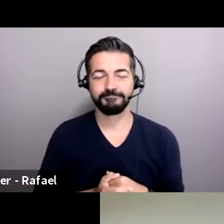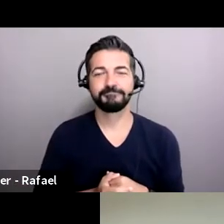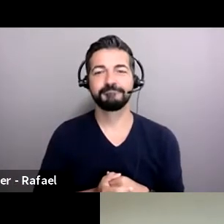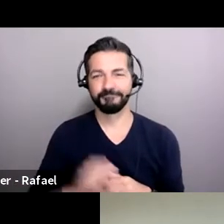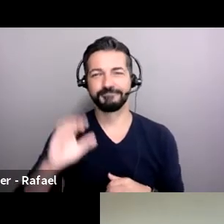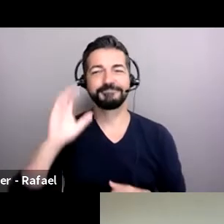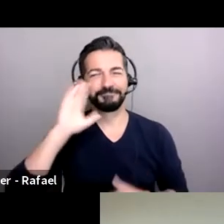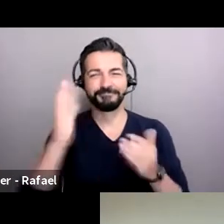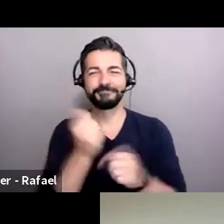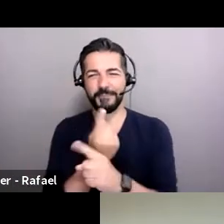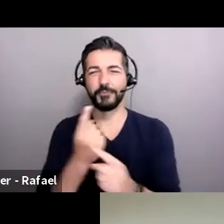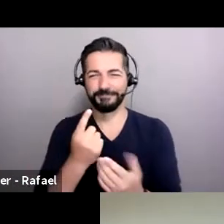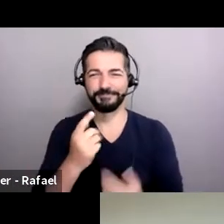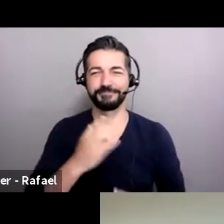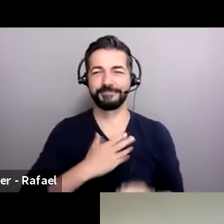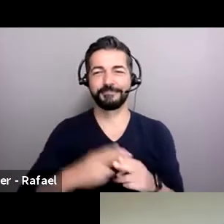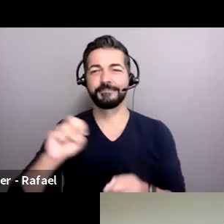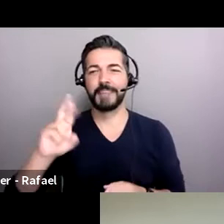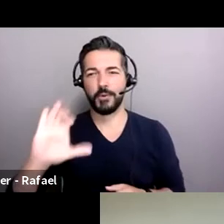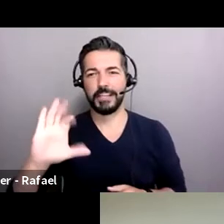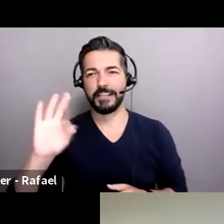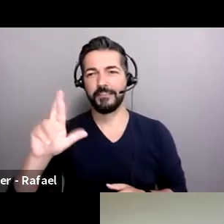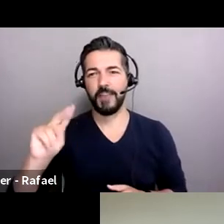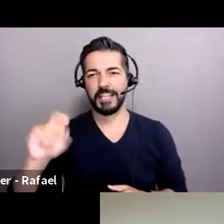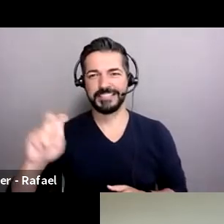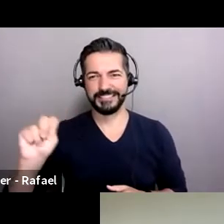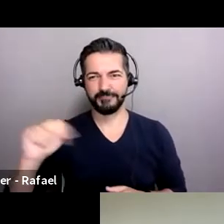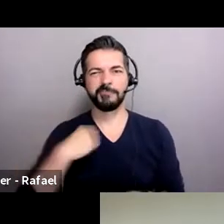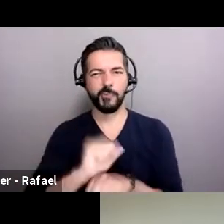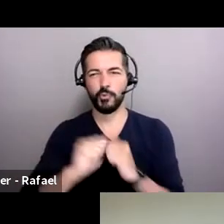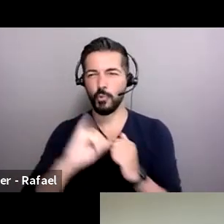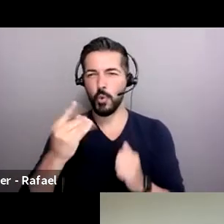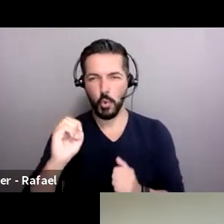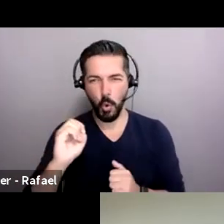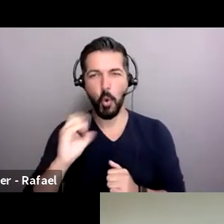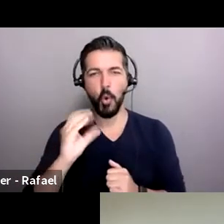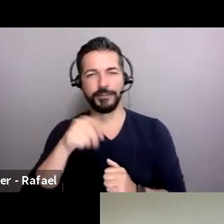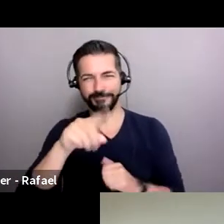Hi, everyone. I'm Eric Franson. I've been working with Joe and the team of Diamond for many years now.